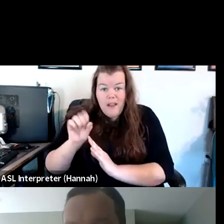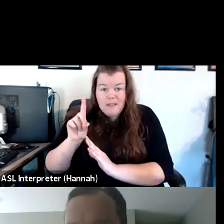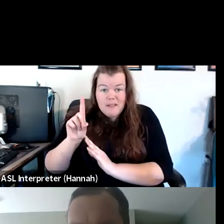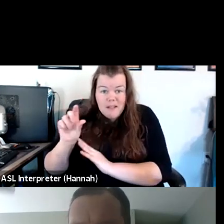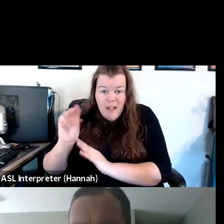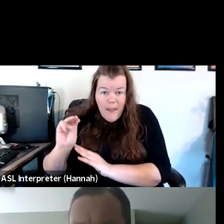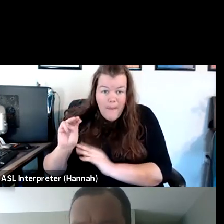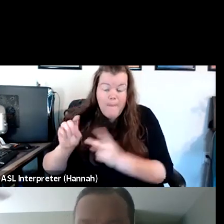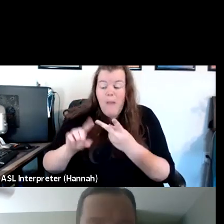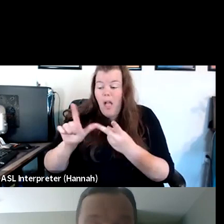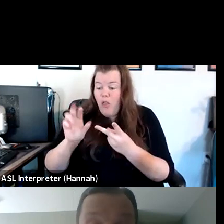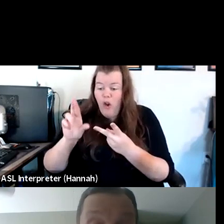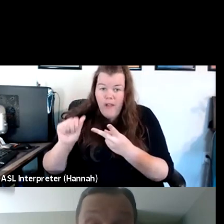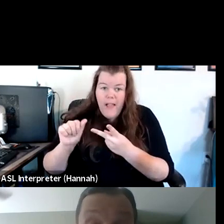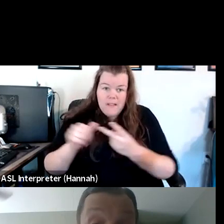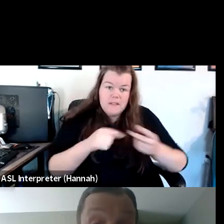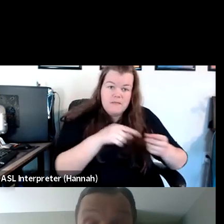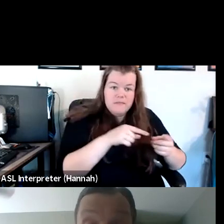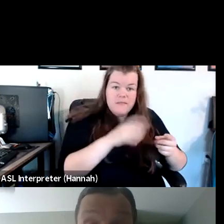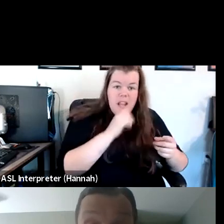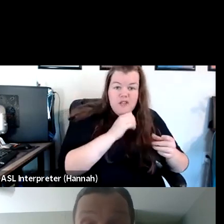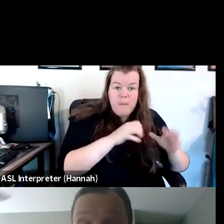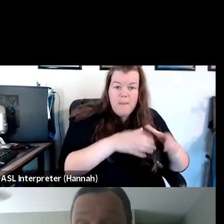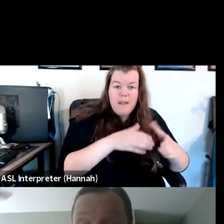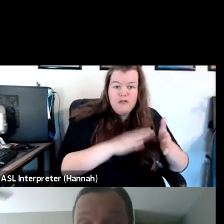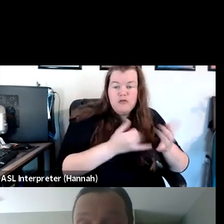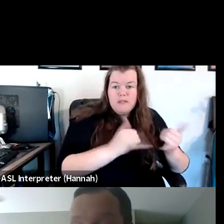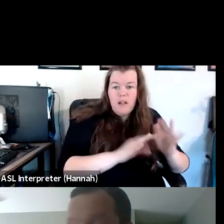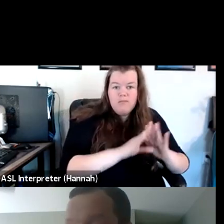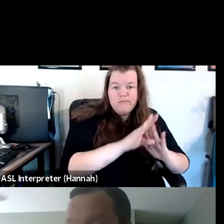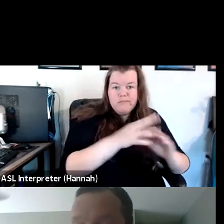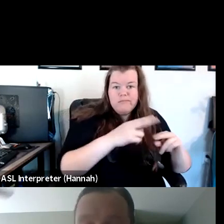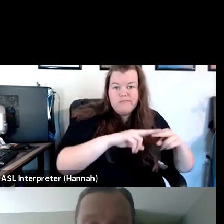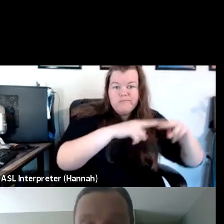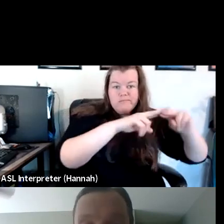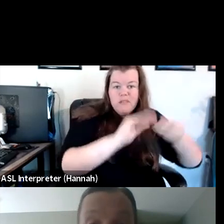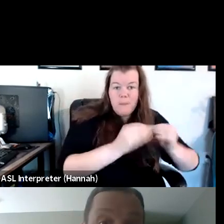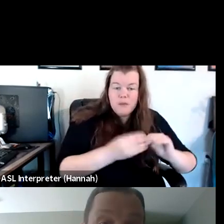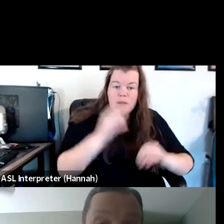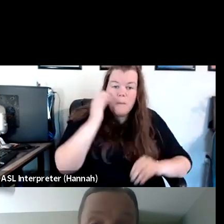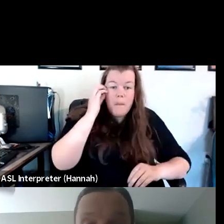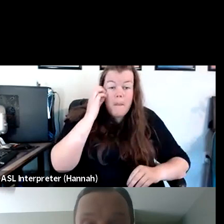Um now if we could somehow break those numbers down and uh you know look at percentages of the